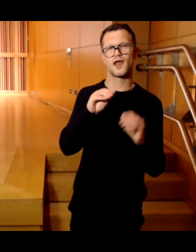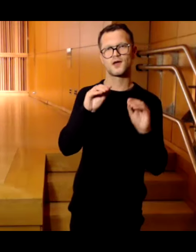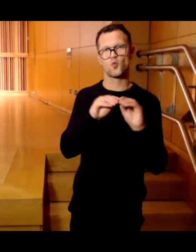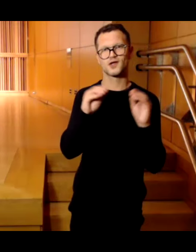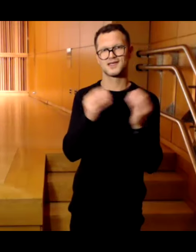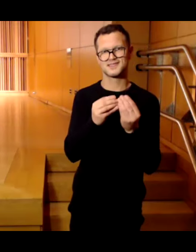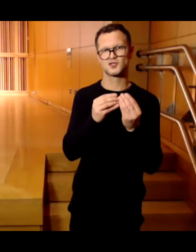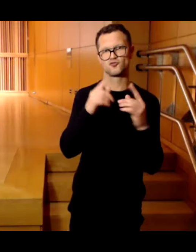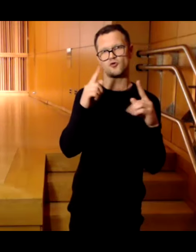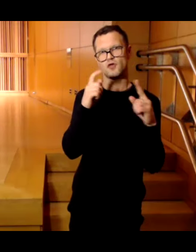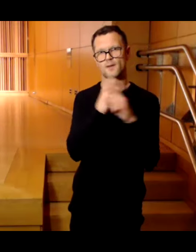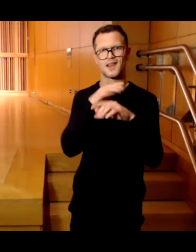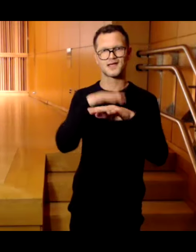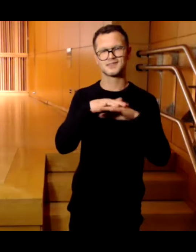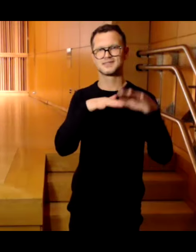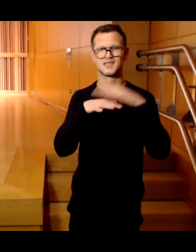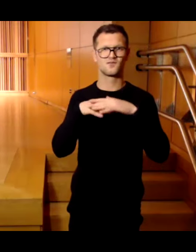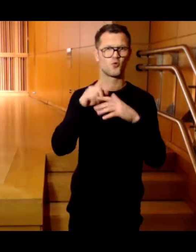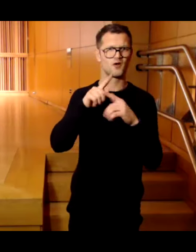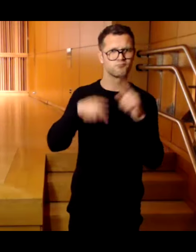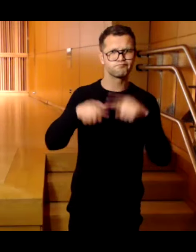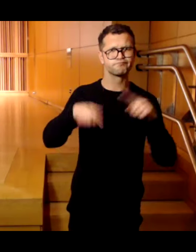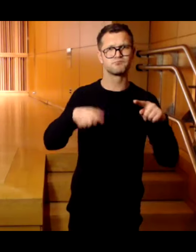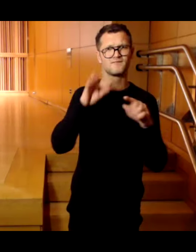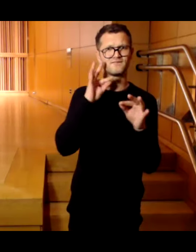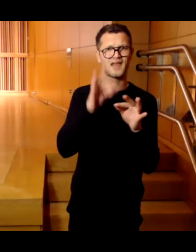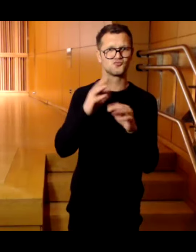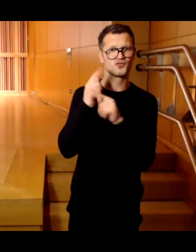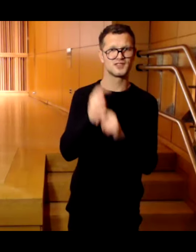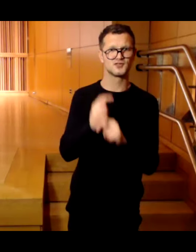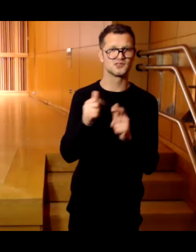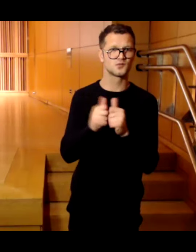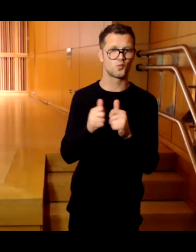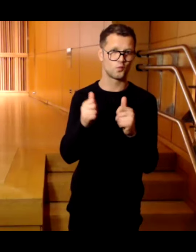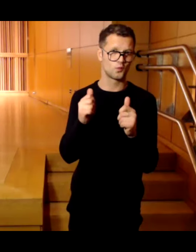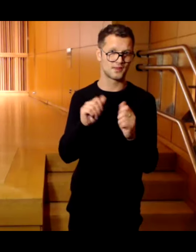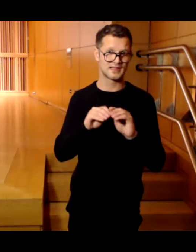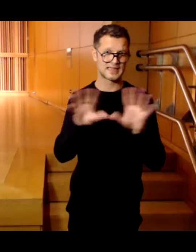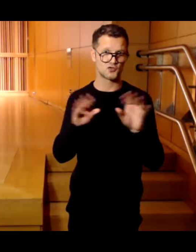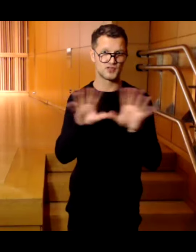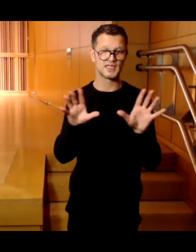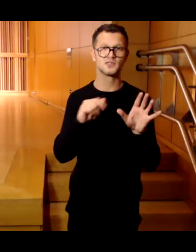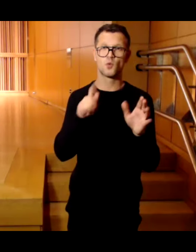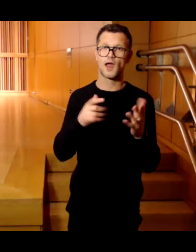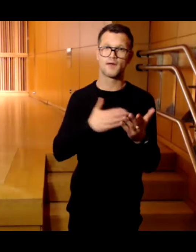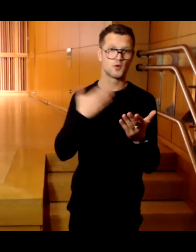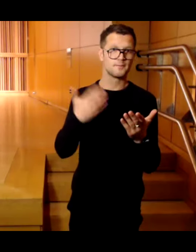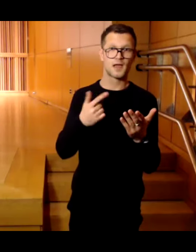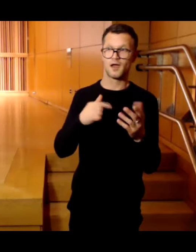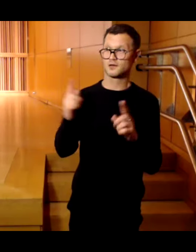of our various faith traditions with clarity. Certainly, it must be admitted that for the descendants of enslaved people.